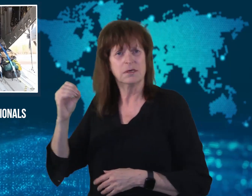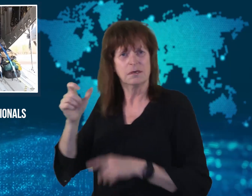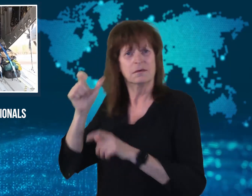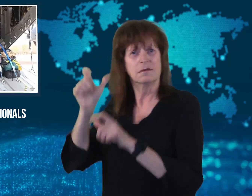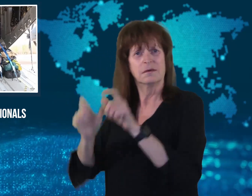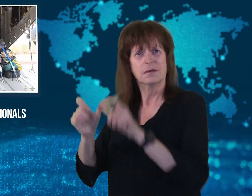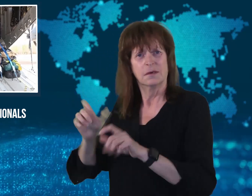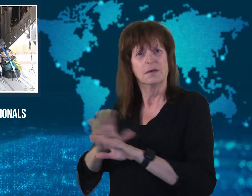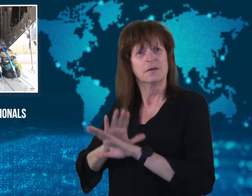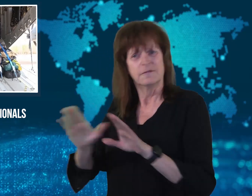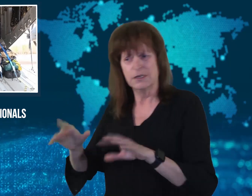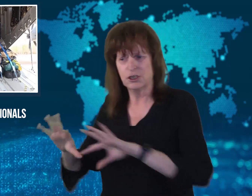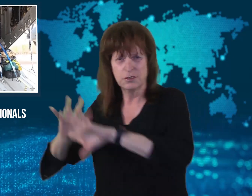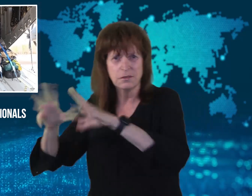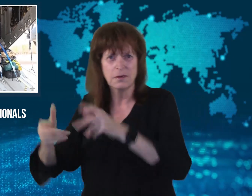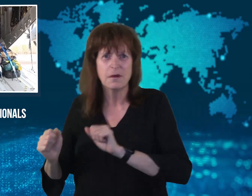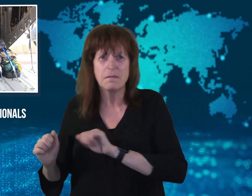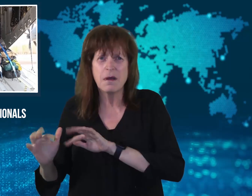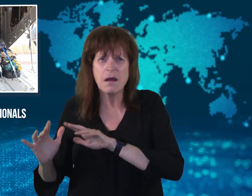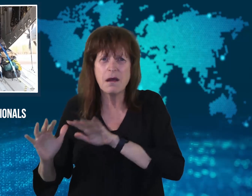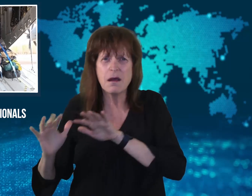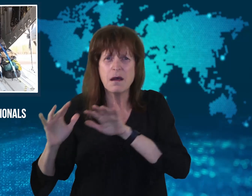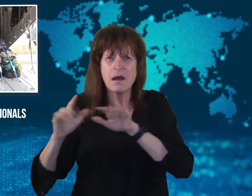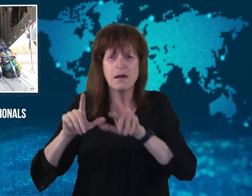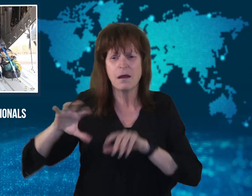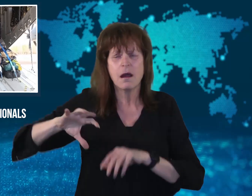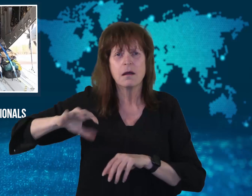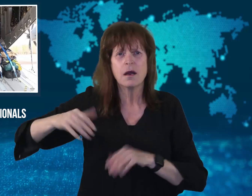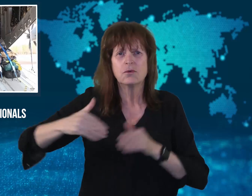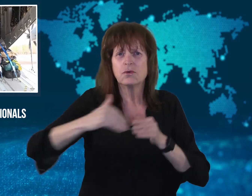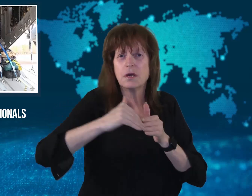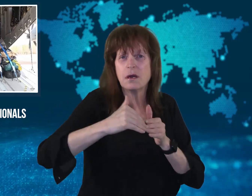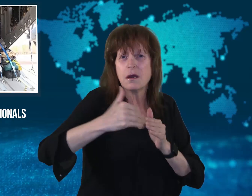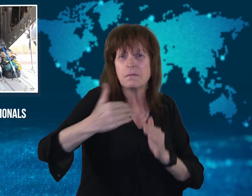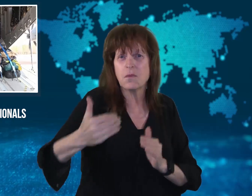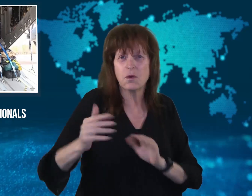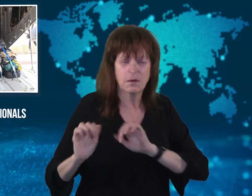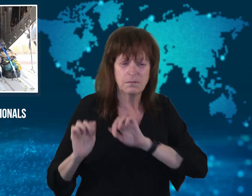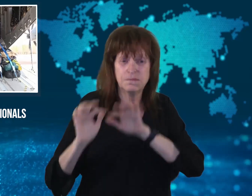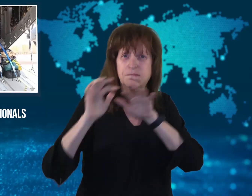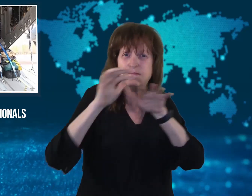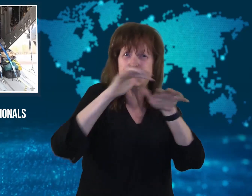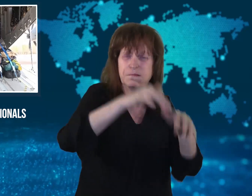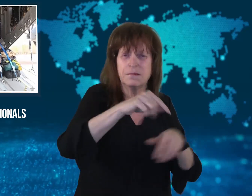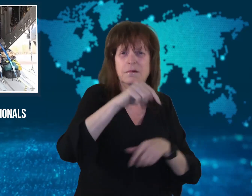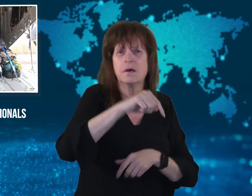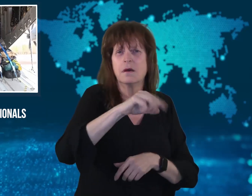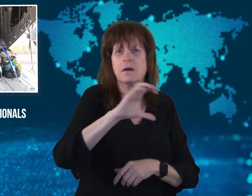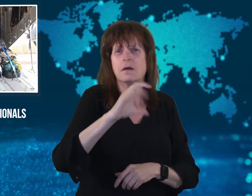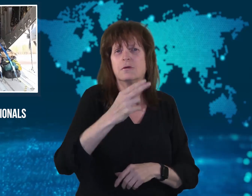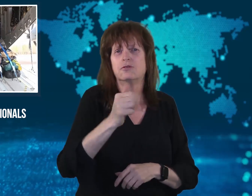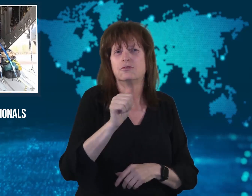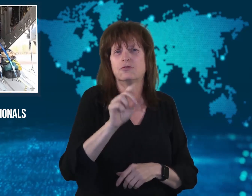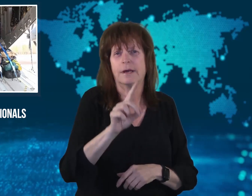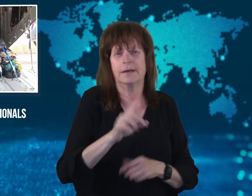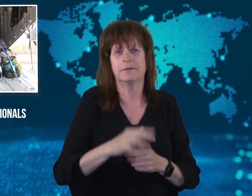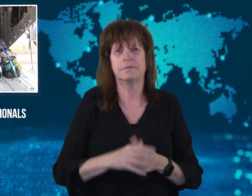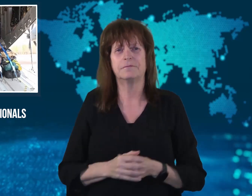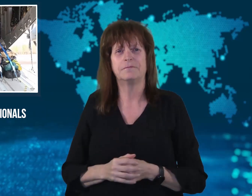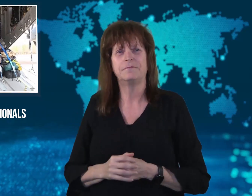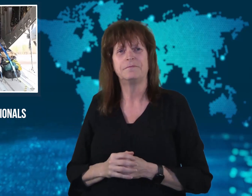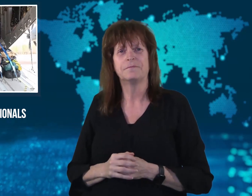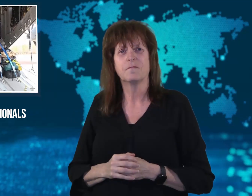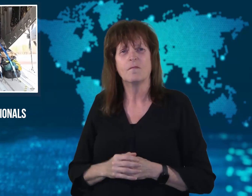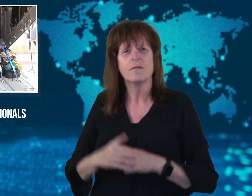It's believed that around 20,000 have fled across the country's border to Chad.